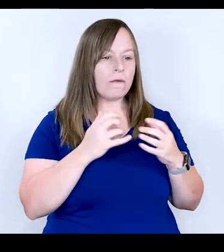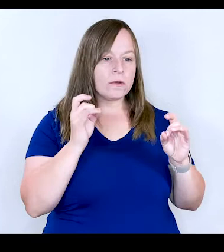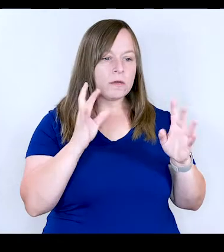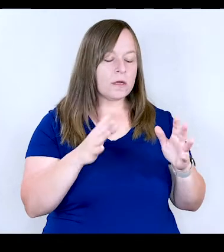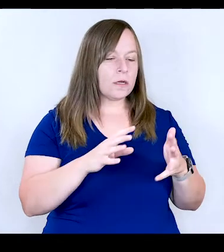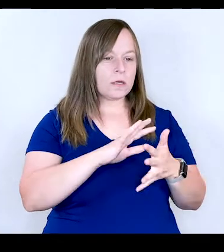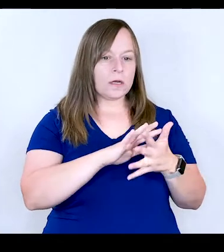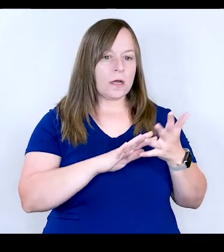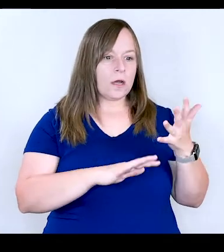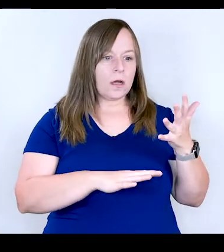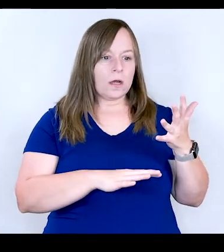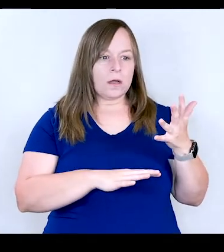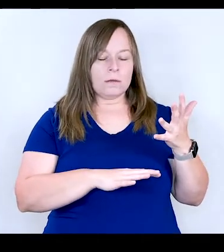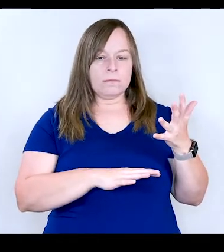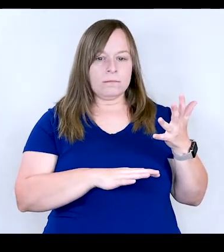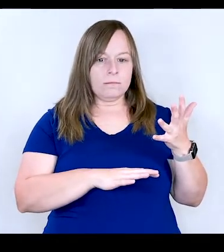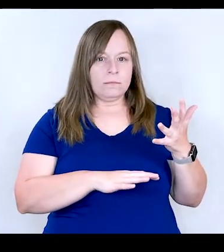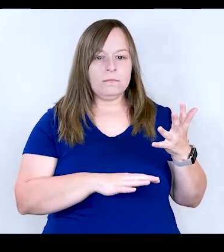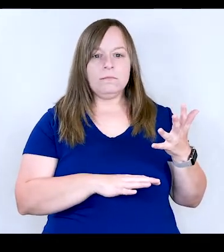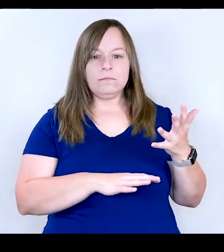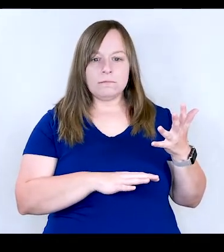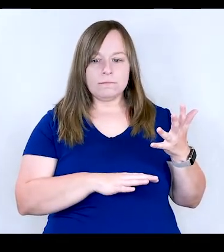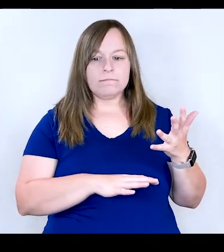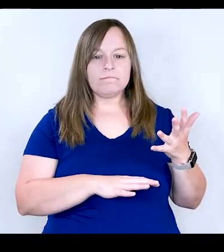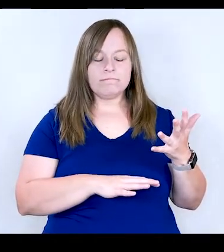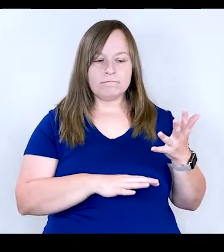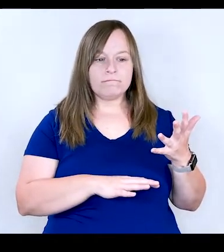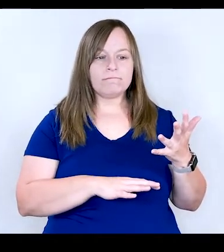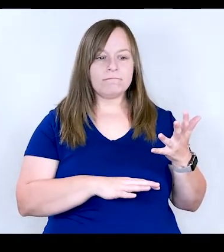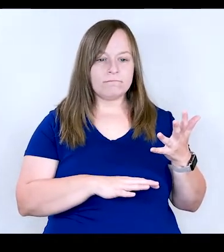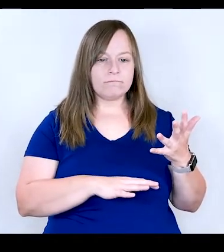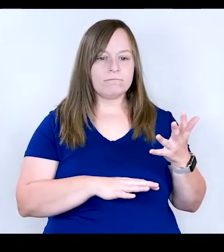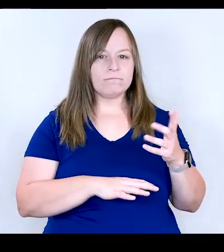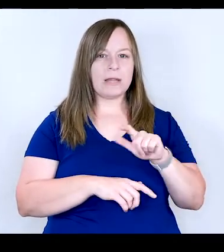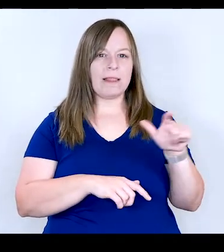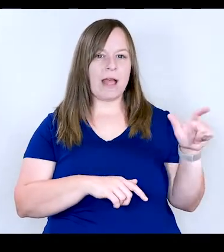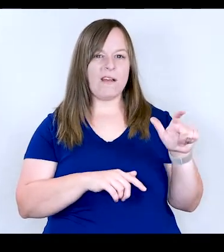as neural release surgery, post concussion syndrome. My left arm is low